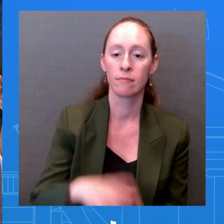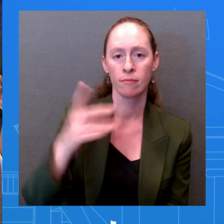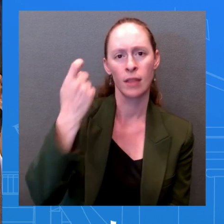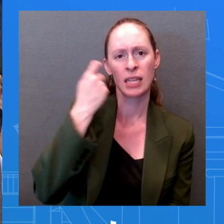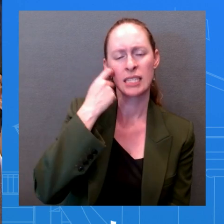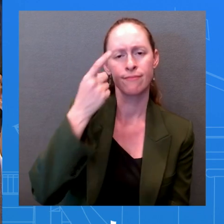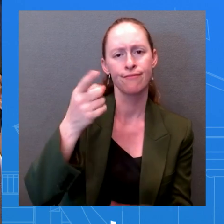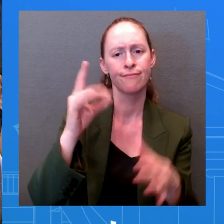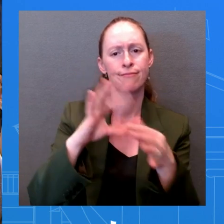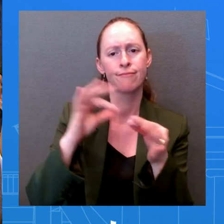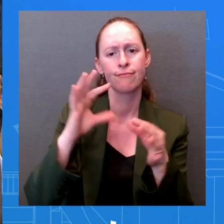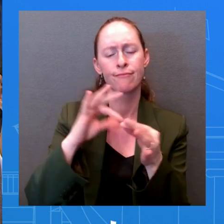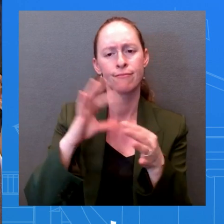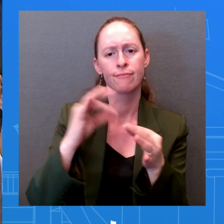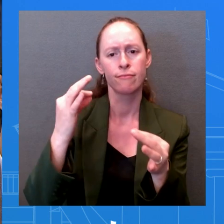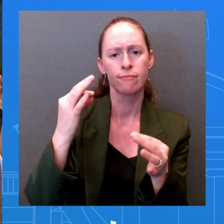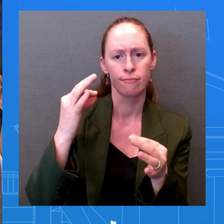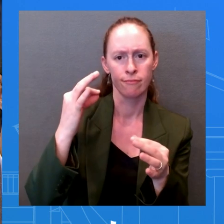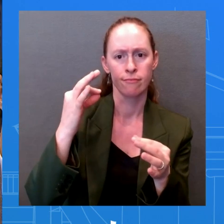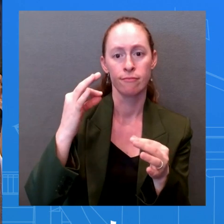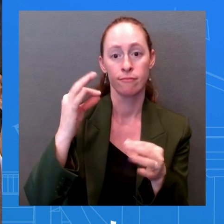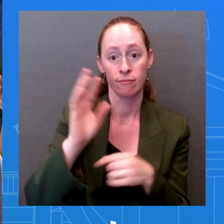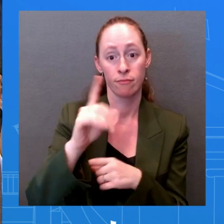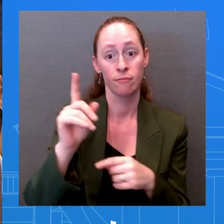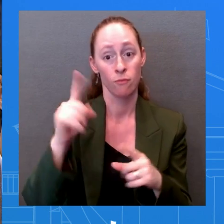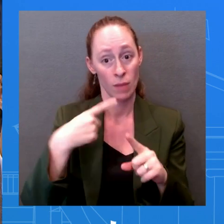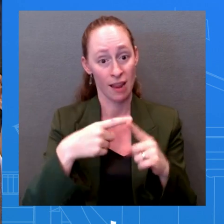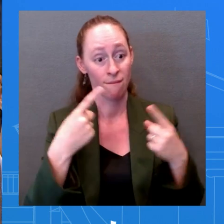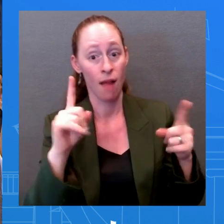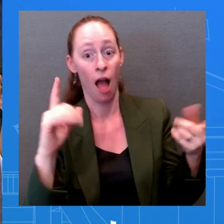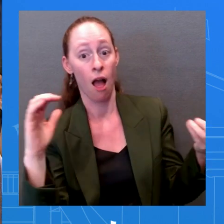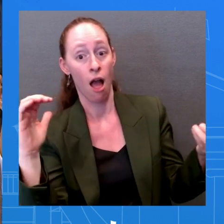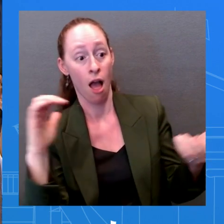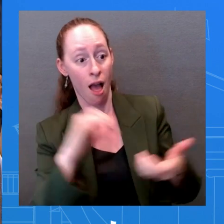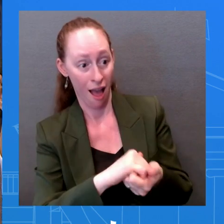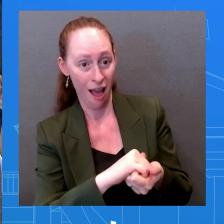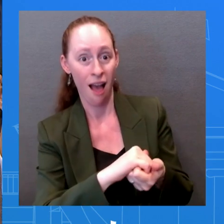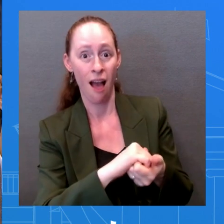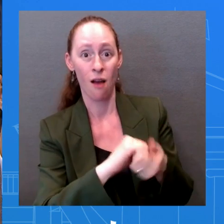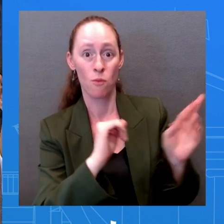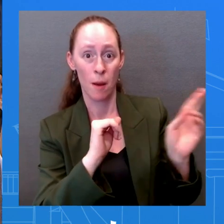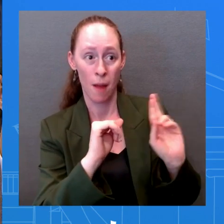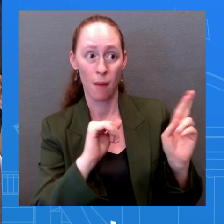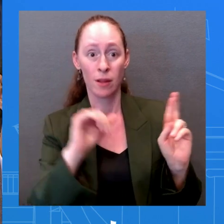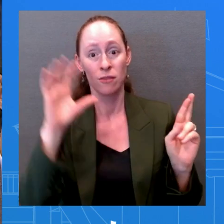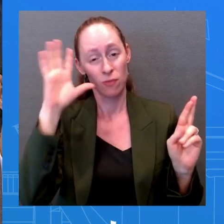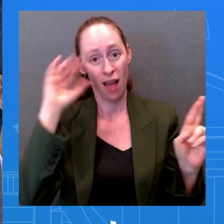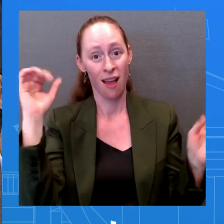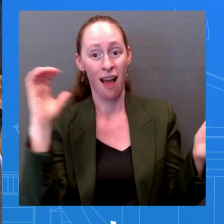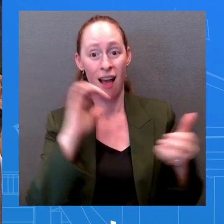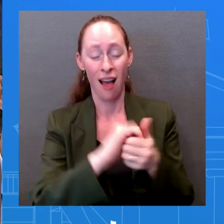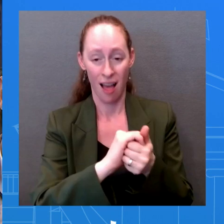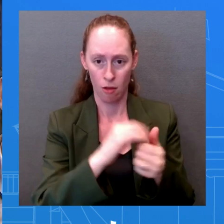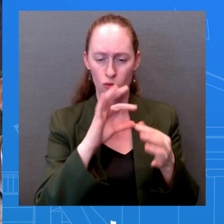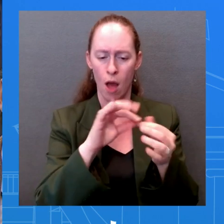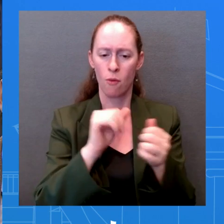in combating hate. And my question is if you could share with us some of the prominent Republicans who are --